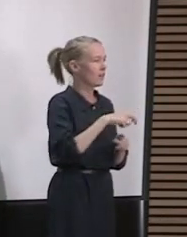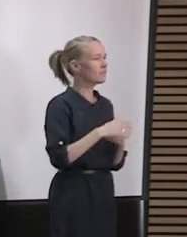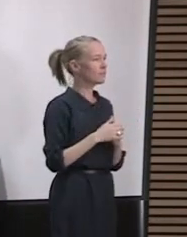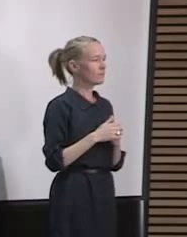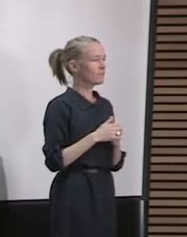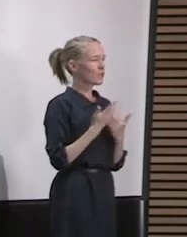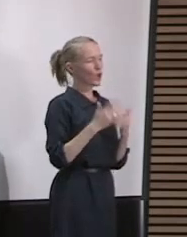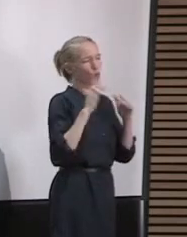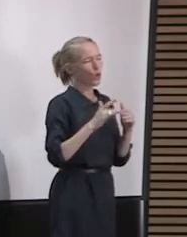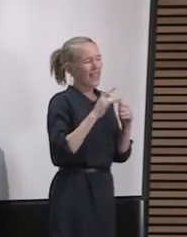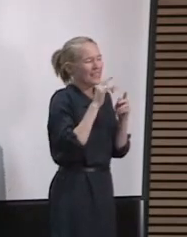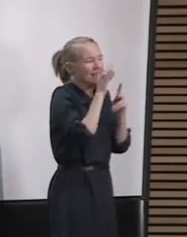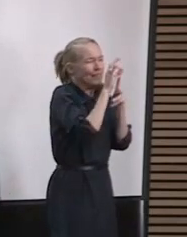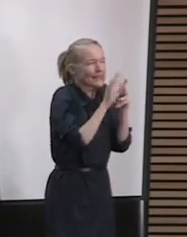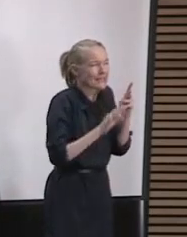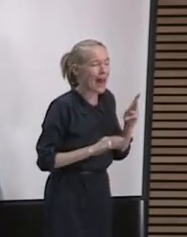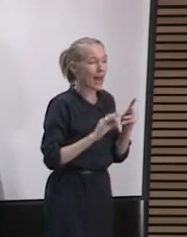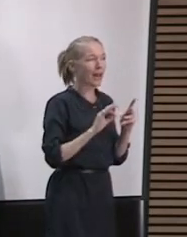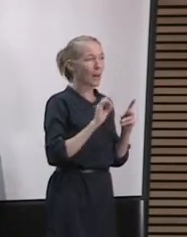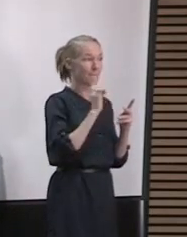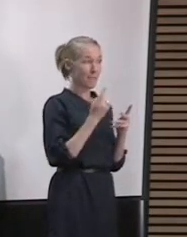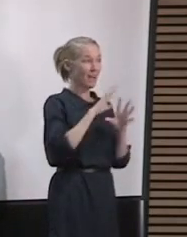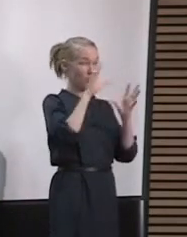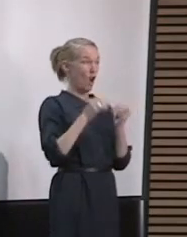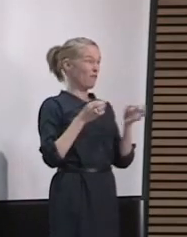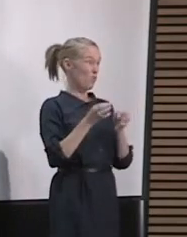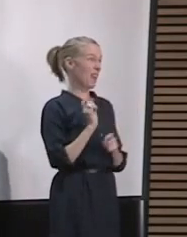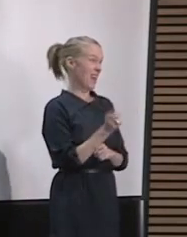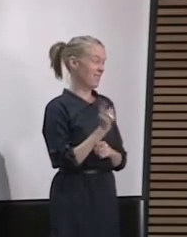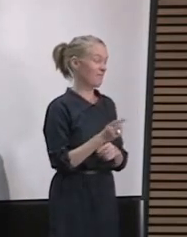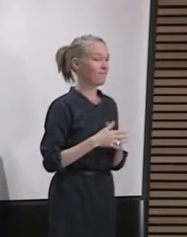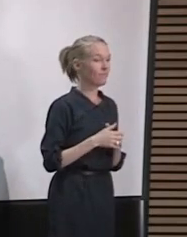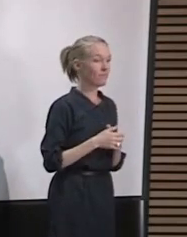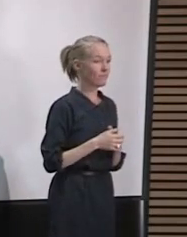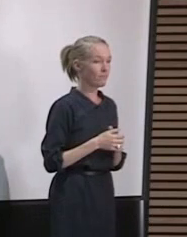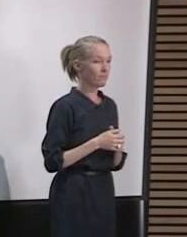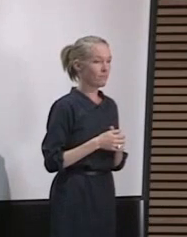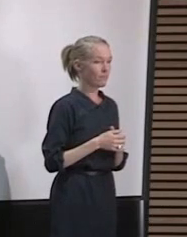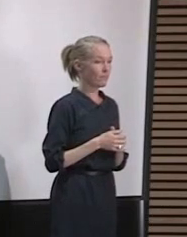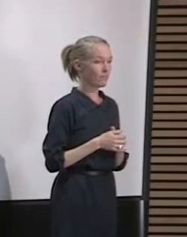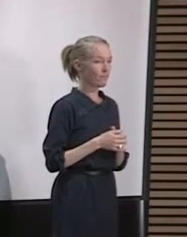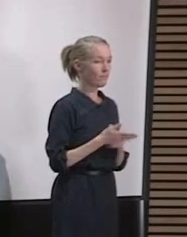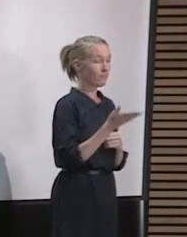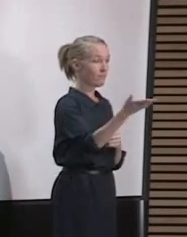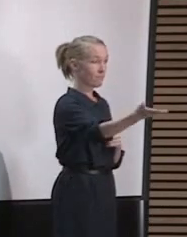specifically, but obviously, we are increasing the number of Defence Force personnel on every site. What do you think